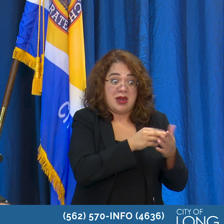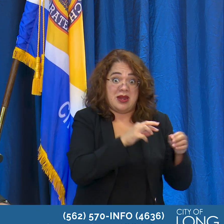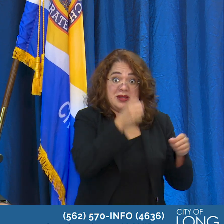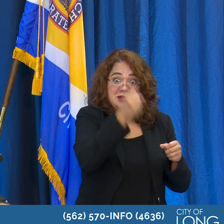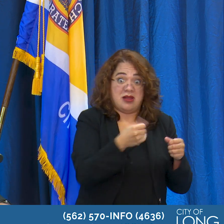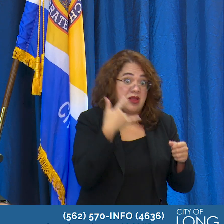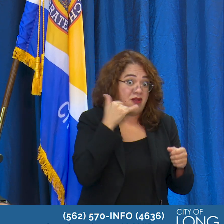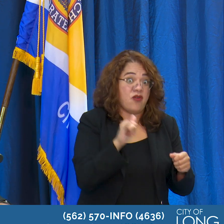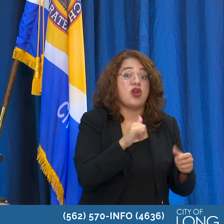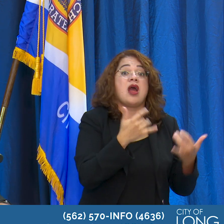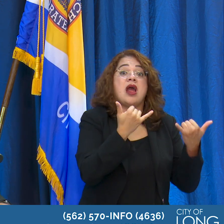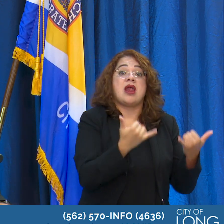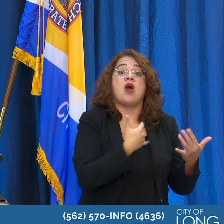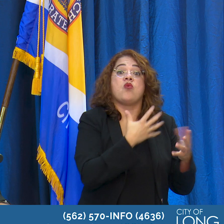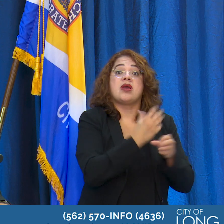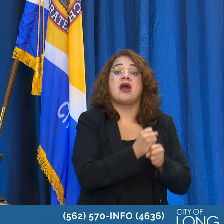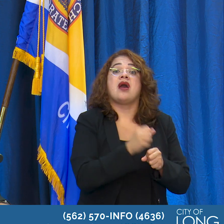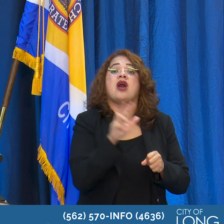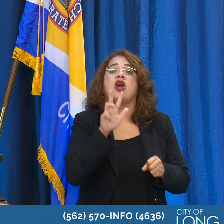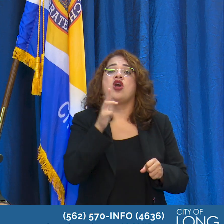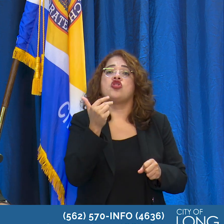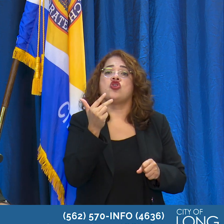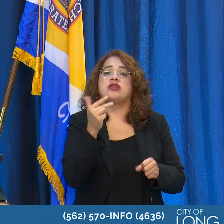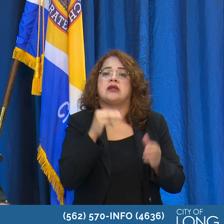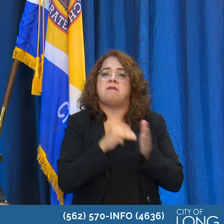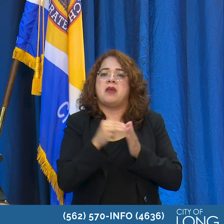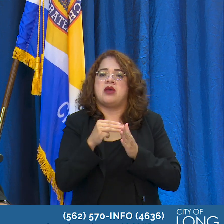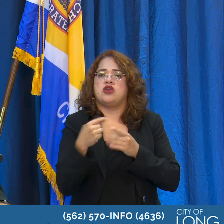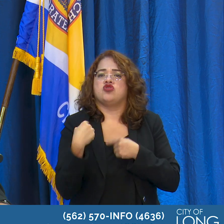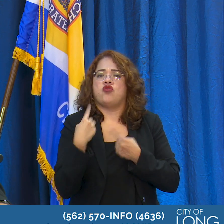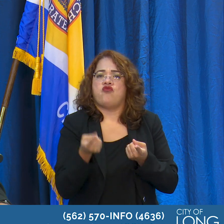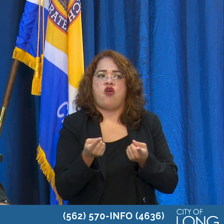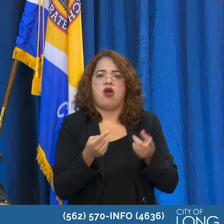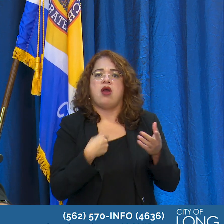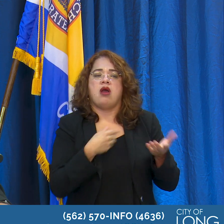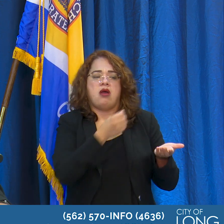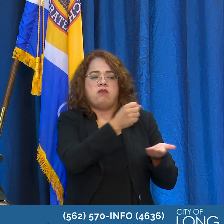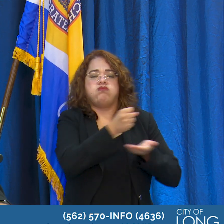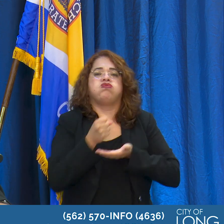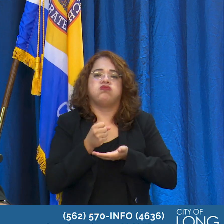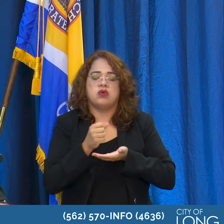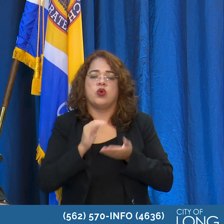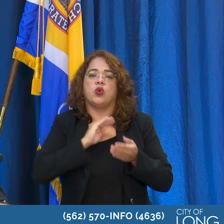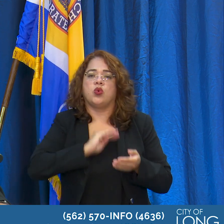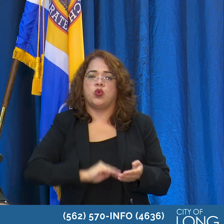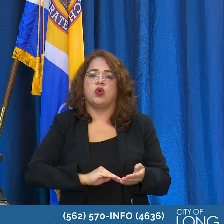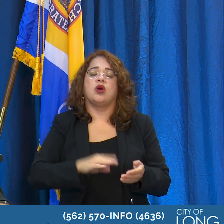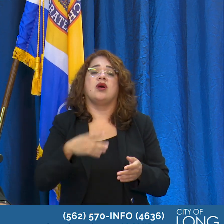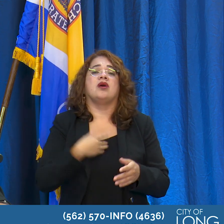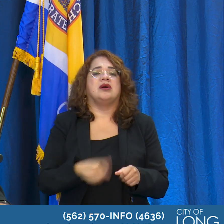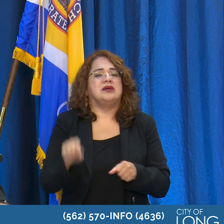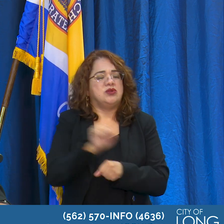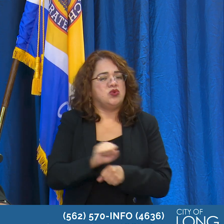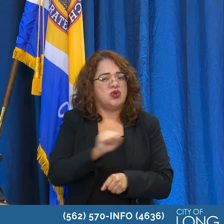isn't done. I'm working every single day to ensure that we bring in more funding from both the Congress and the state to